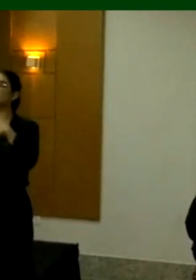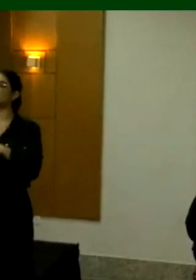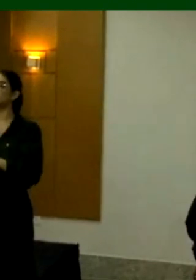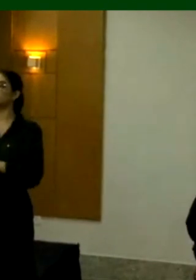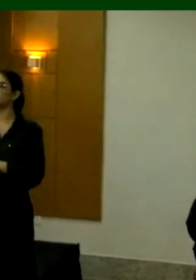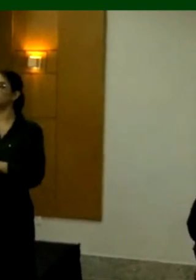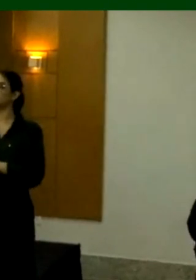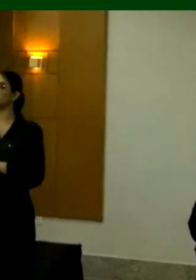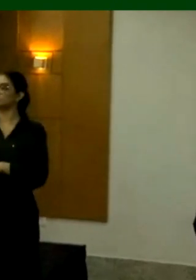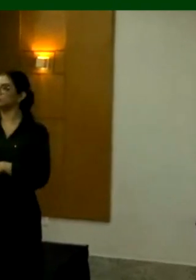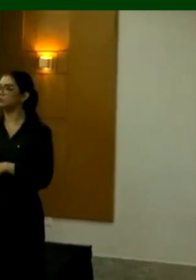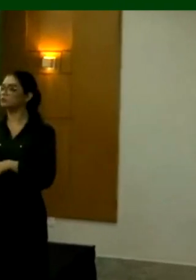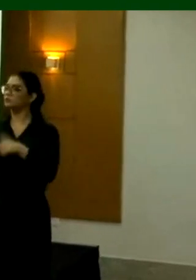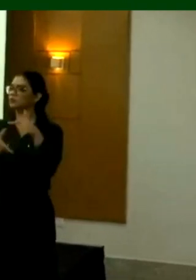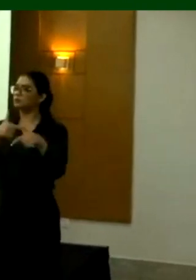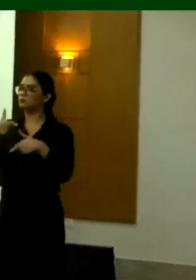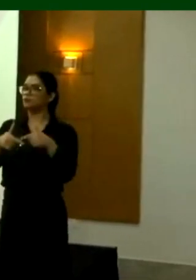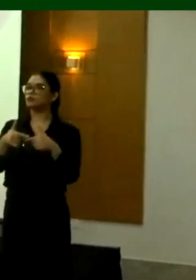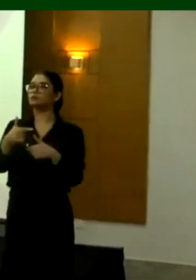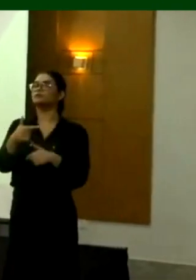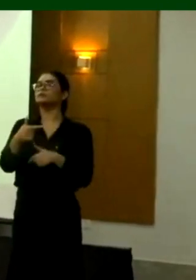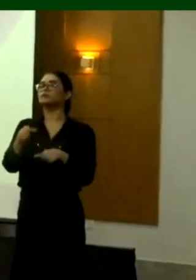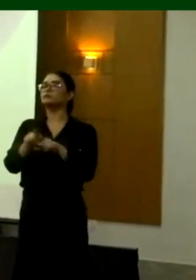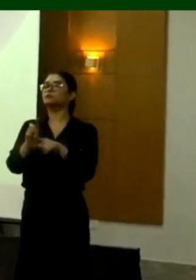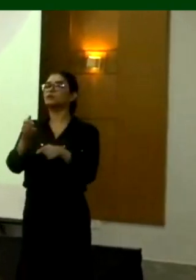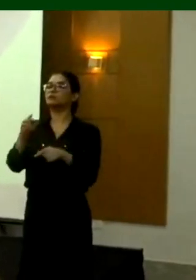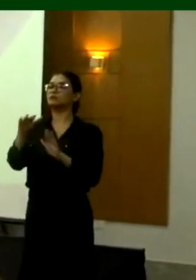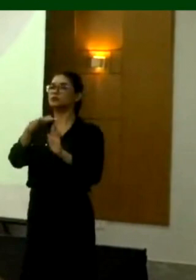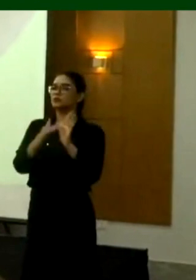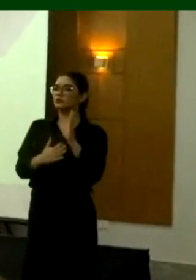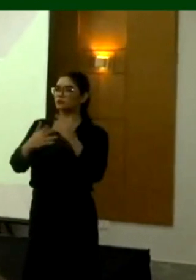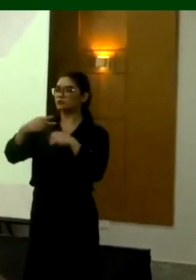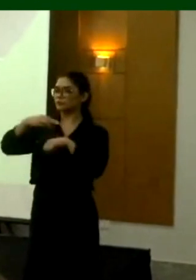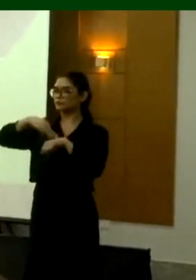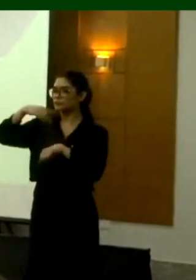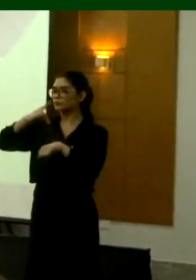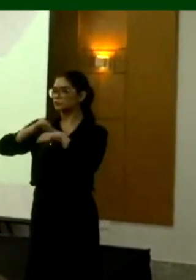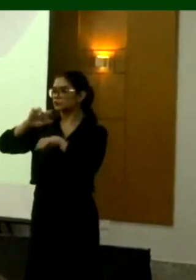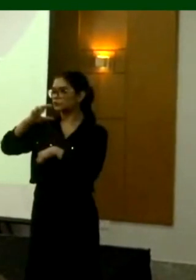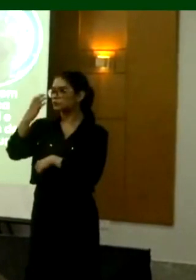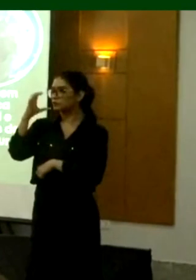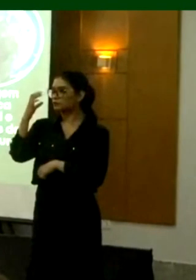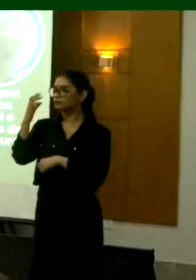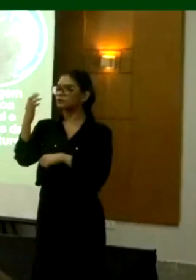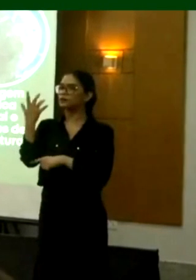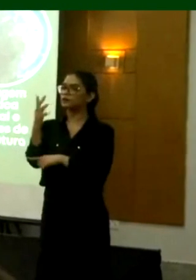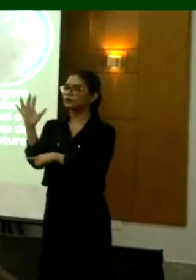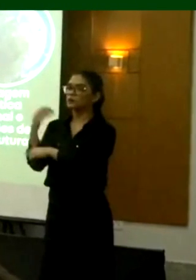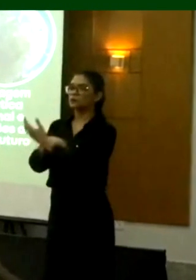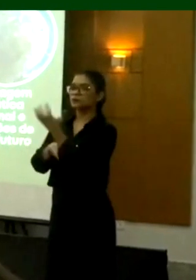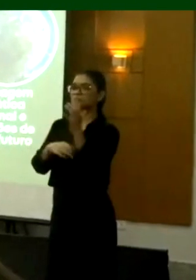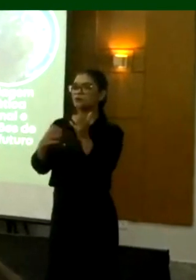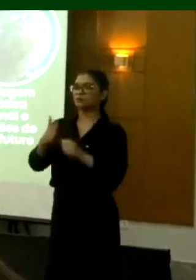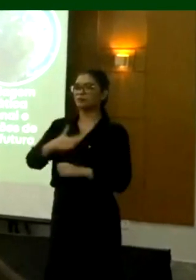and in the postgraduate master's and doctorate program in environmental sciences, so my speech today It's essentially about